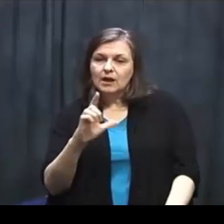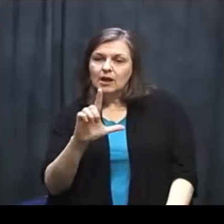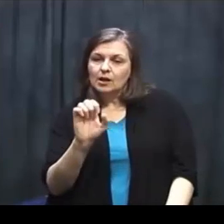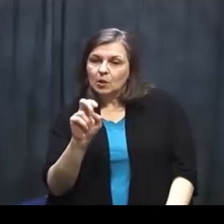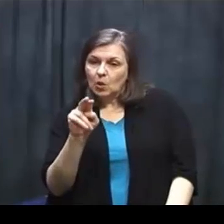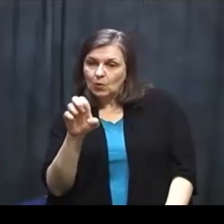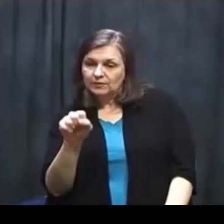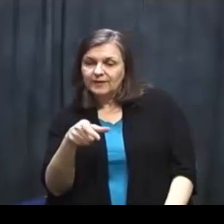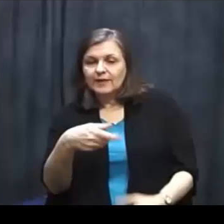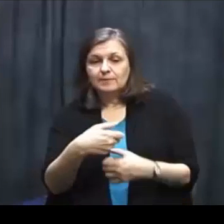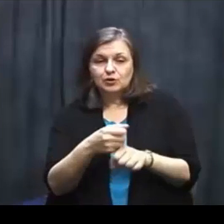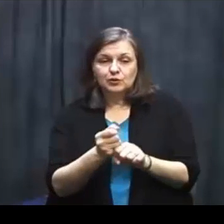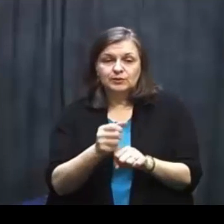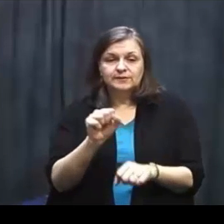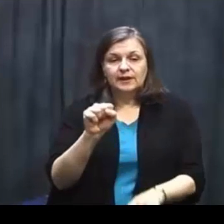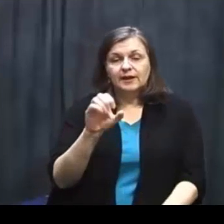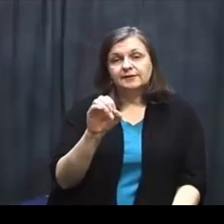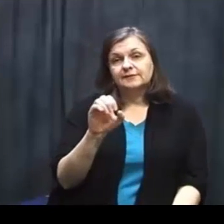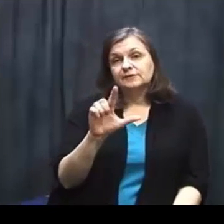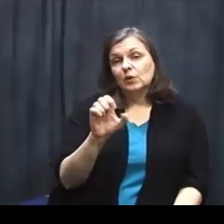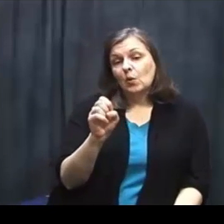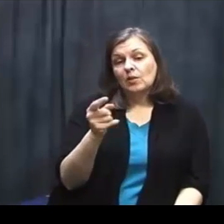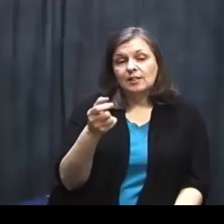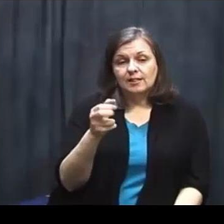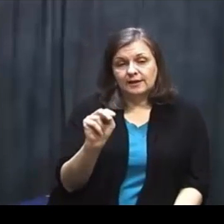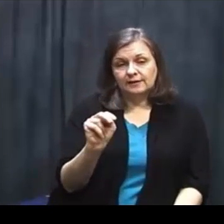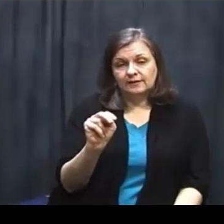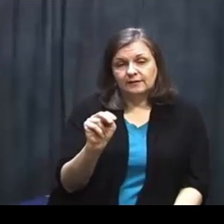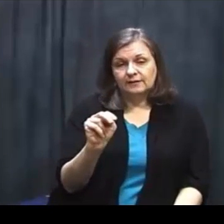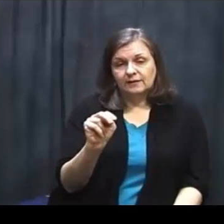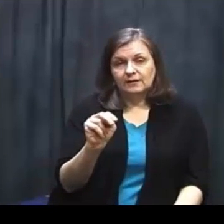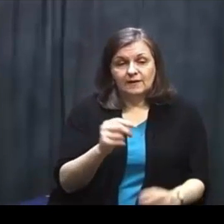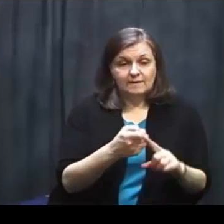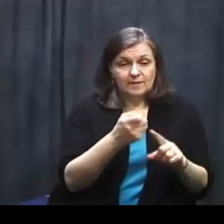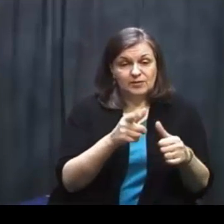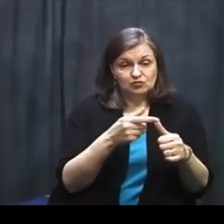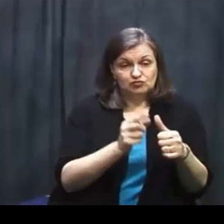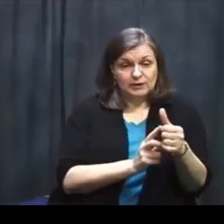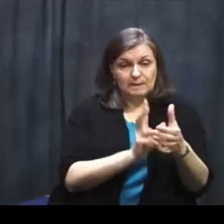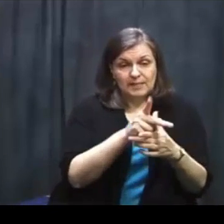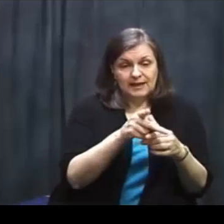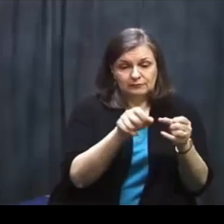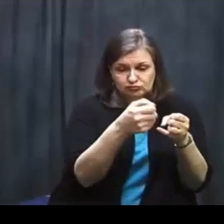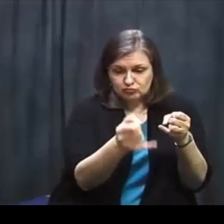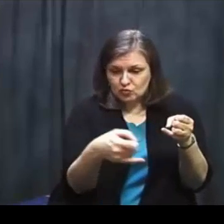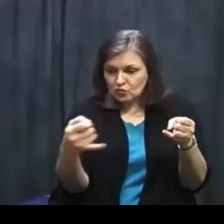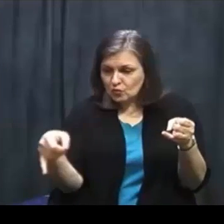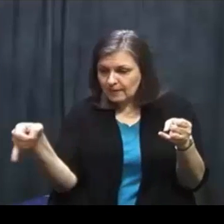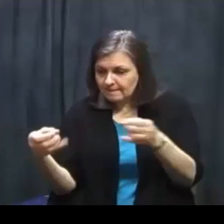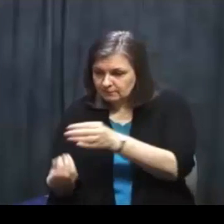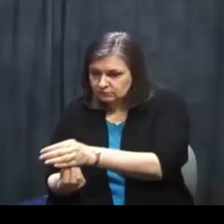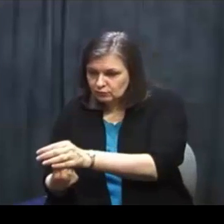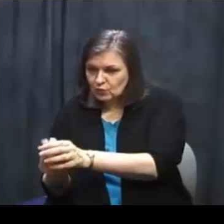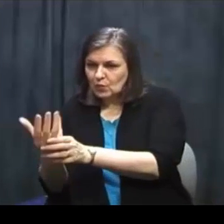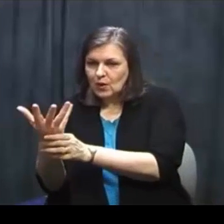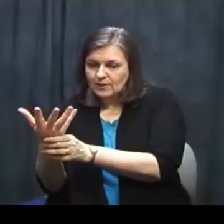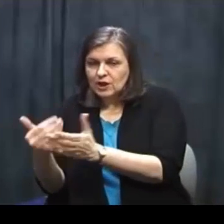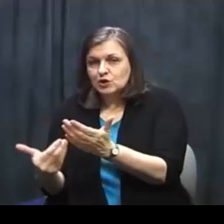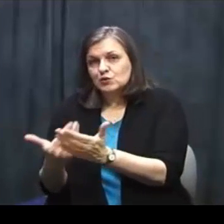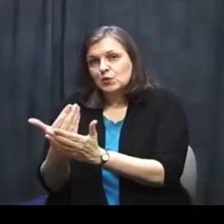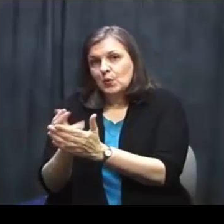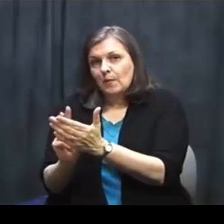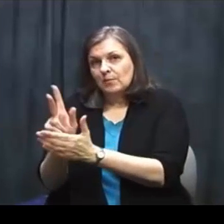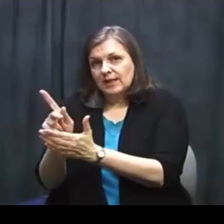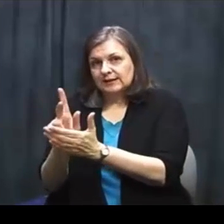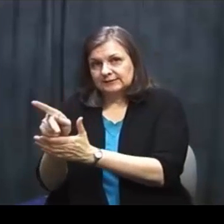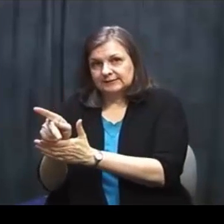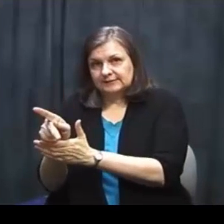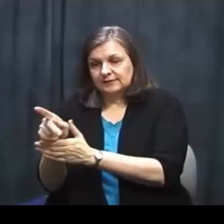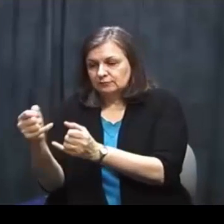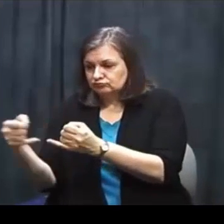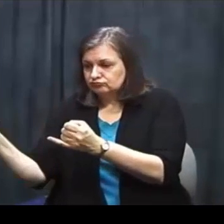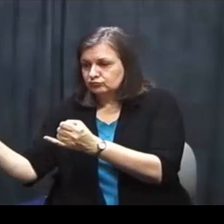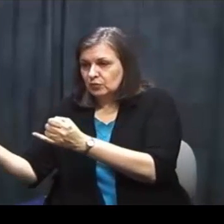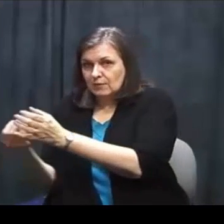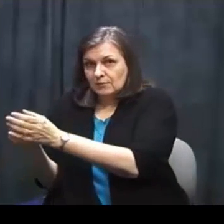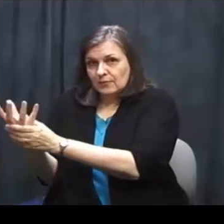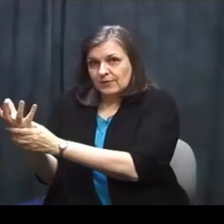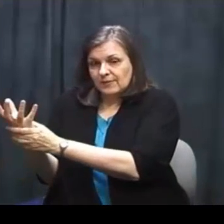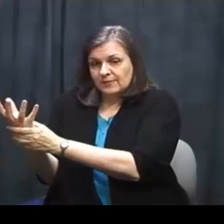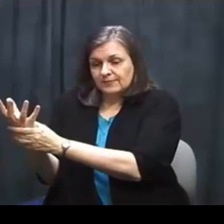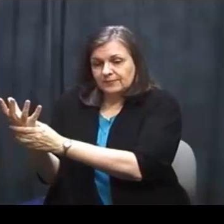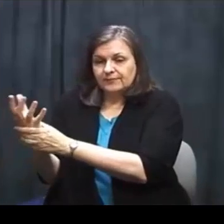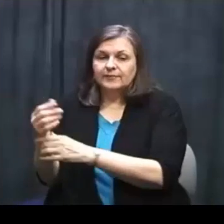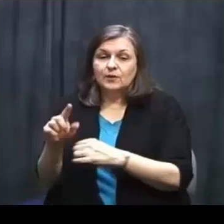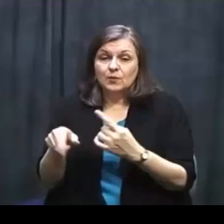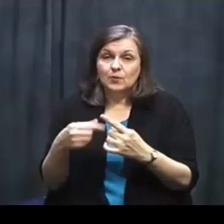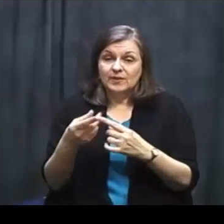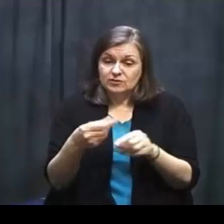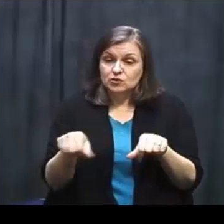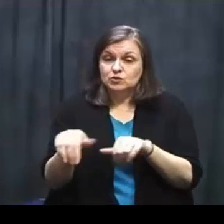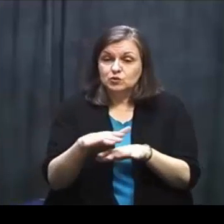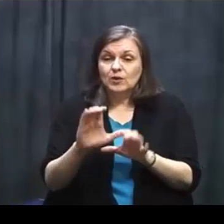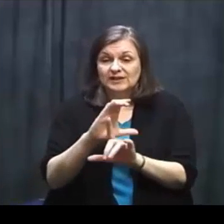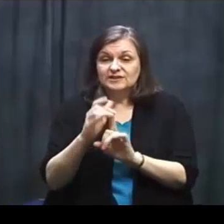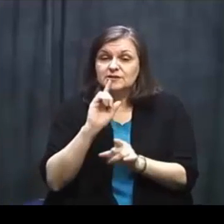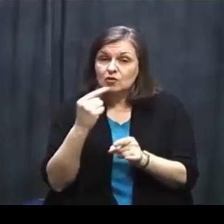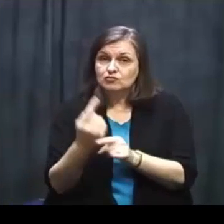they produce stolon or runners that branch out from the original plant and form new little plants in the soil